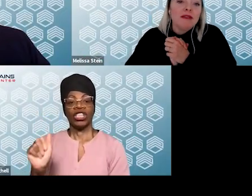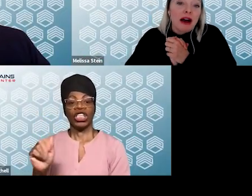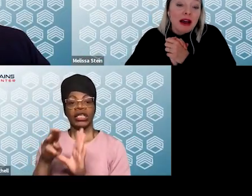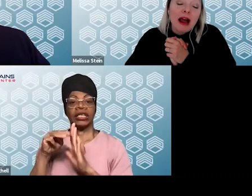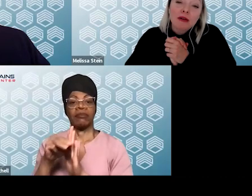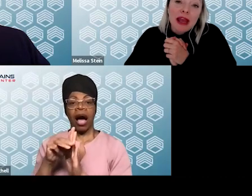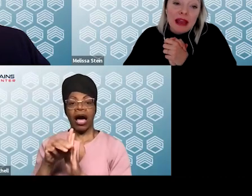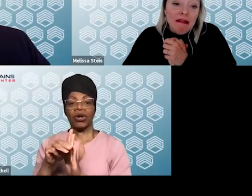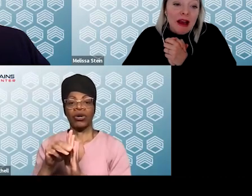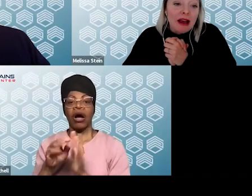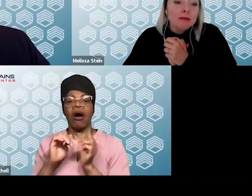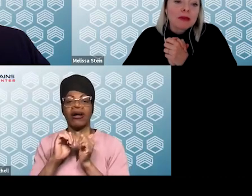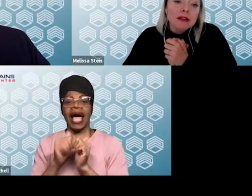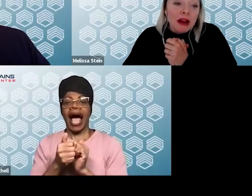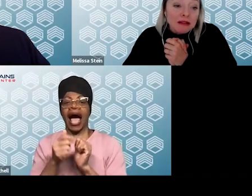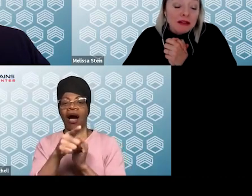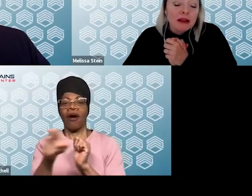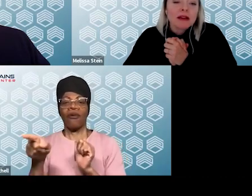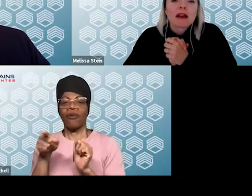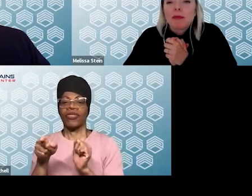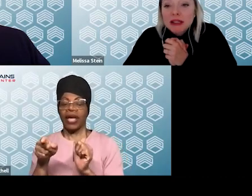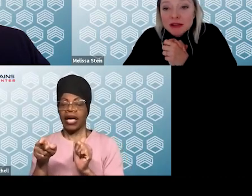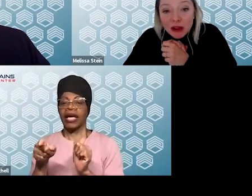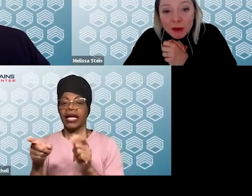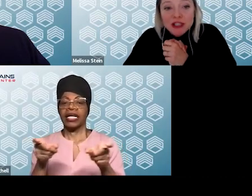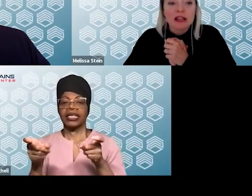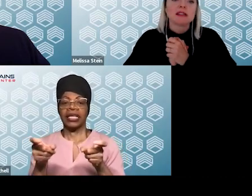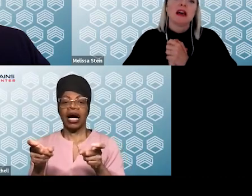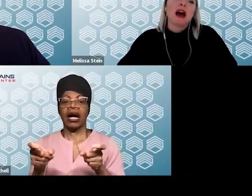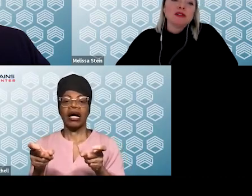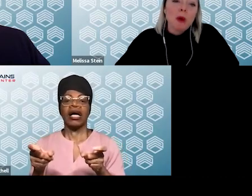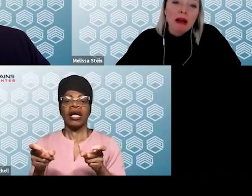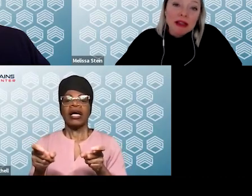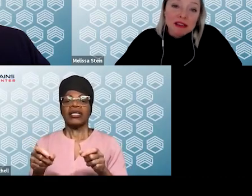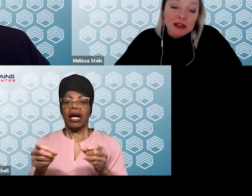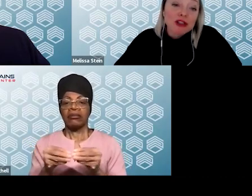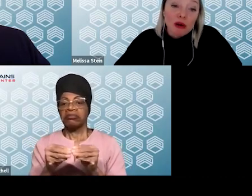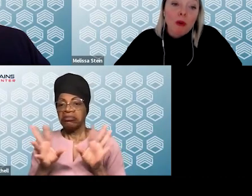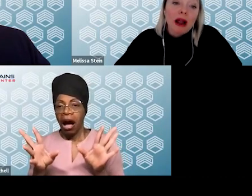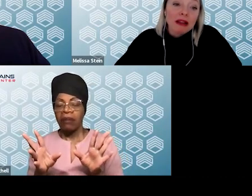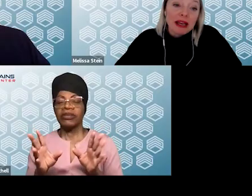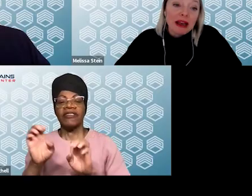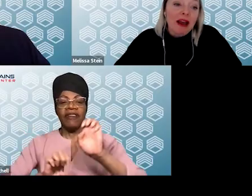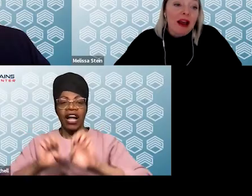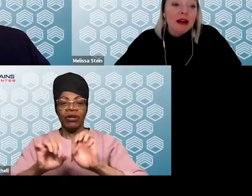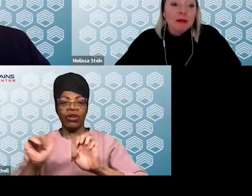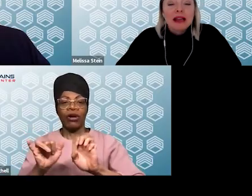of how they conduct competence evaluations as well as ensure quality